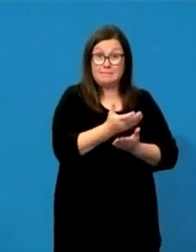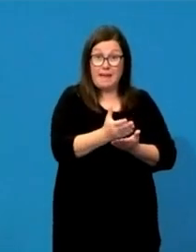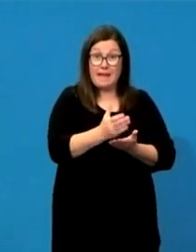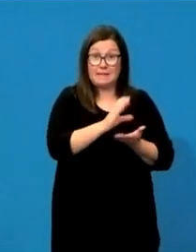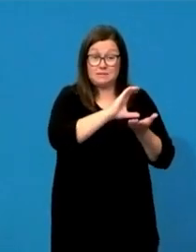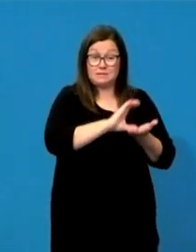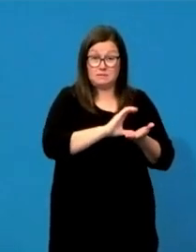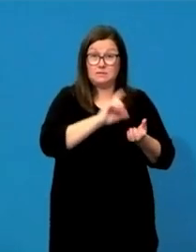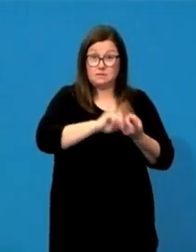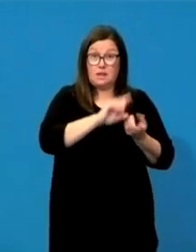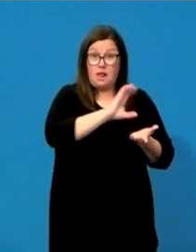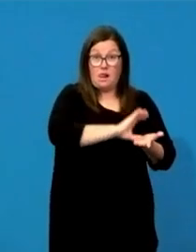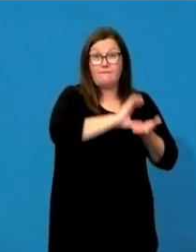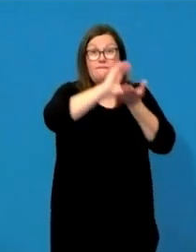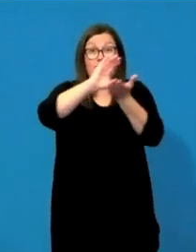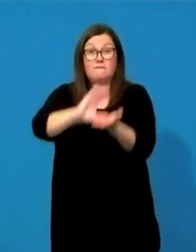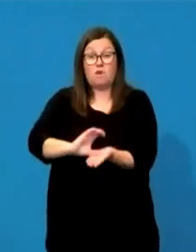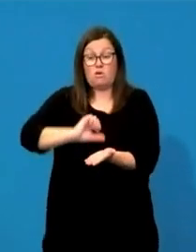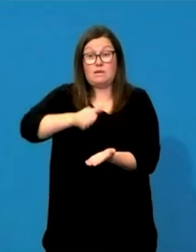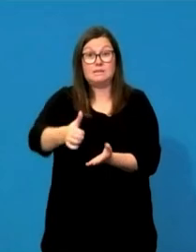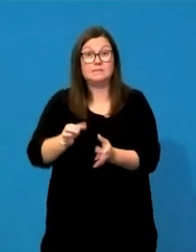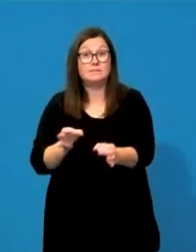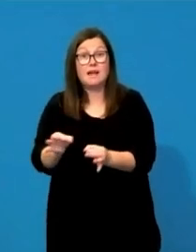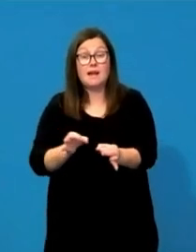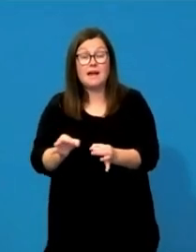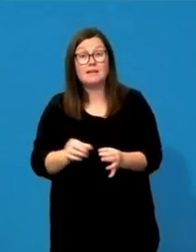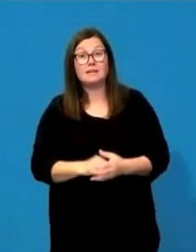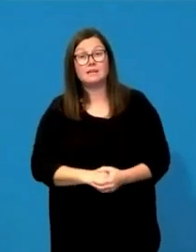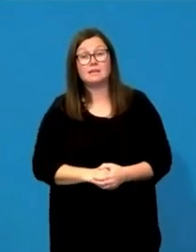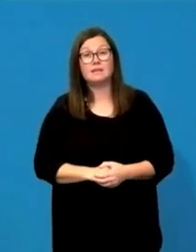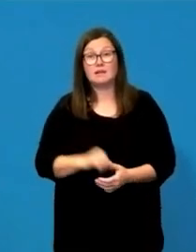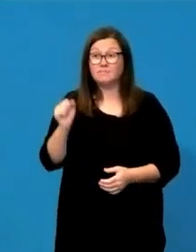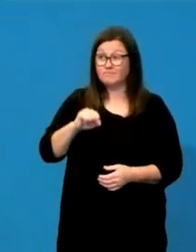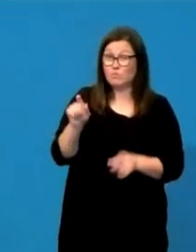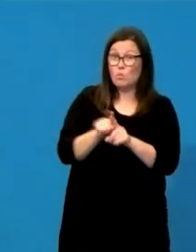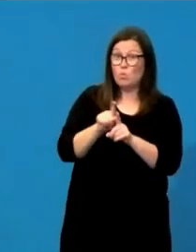I have even inquired - I've even asked them for a support worker in that three weeks gap